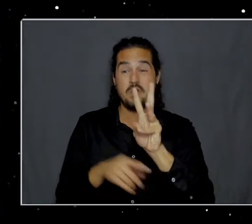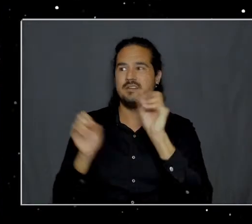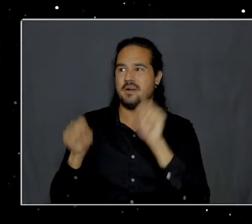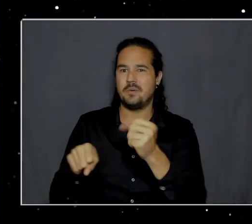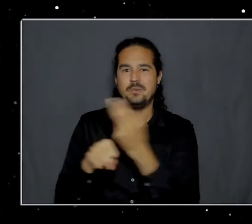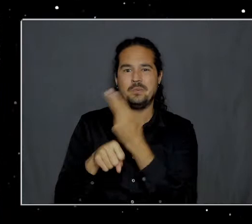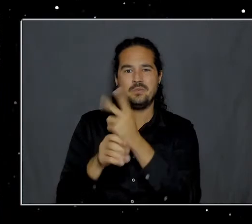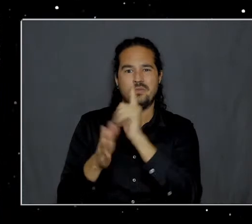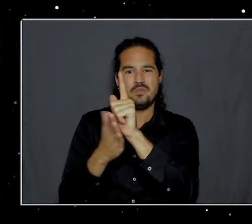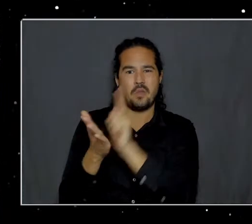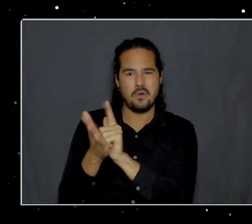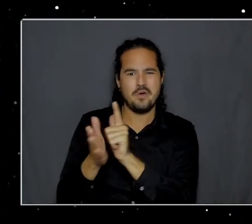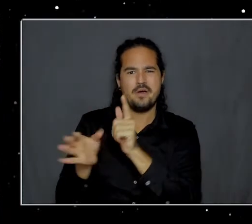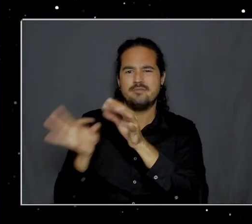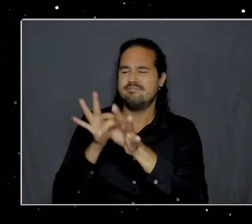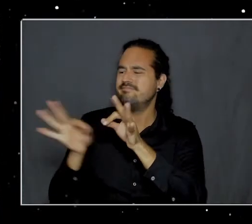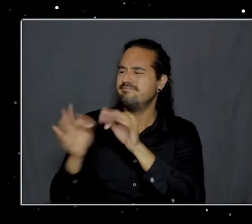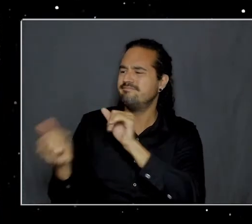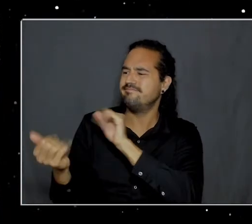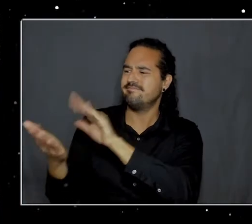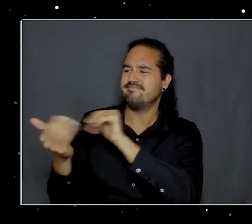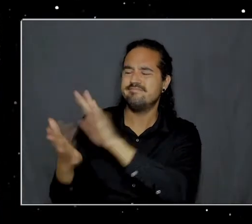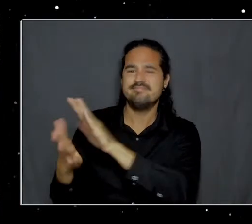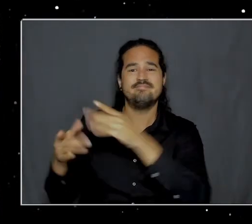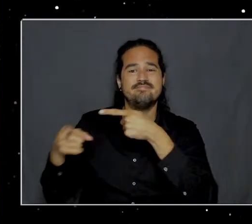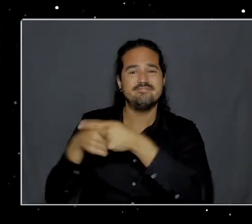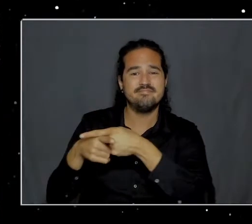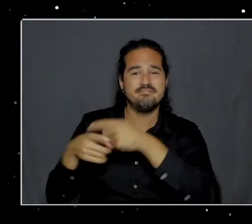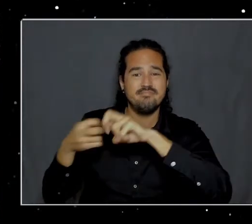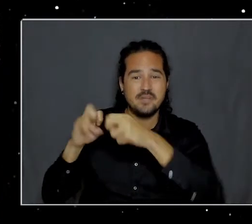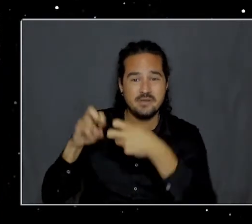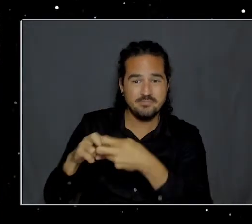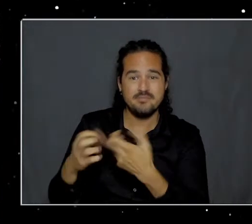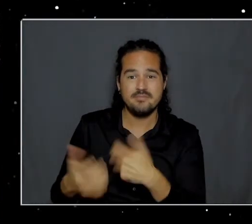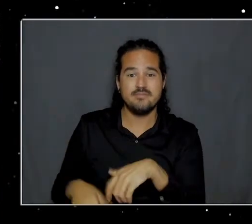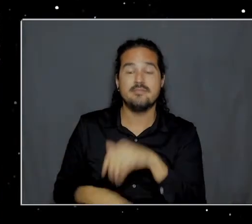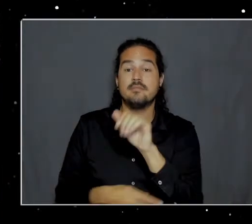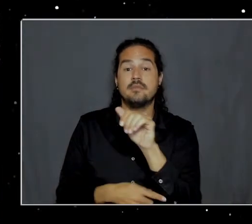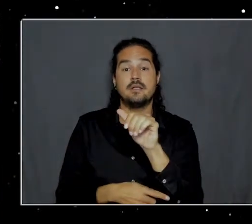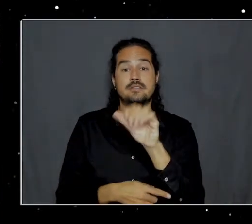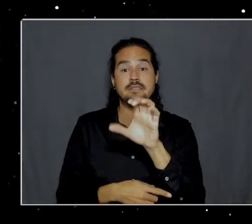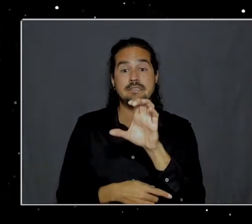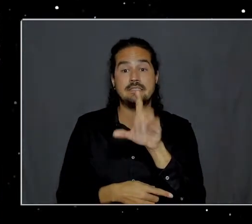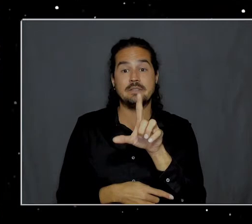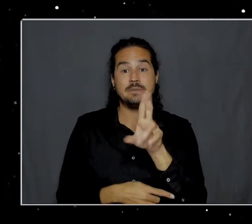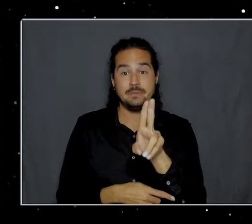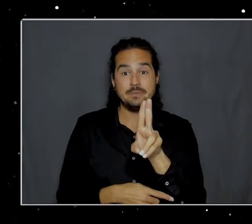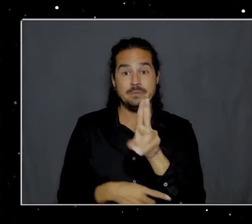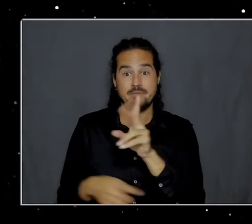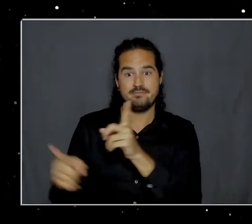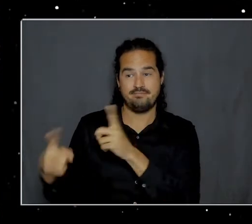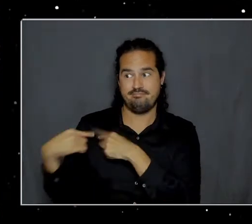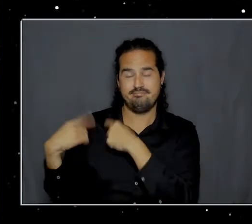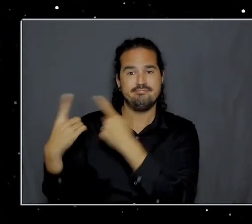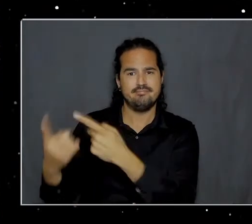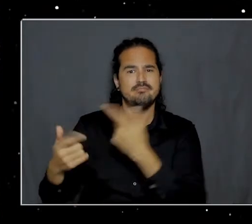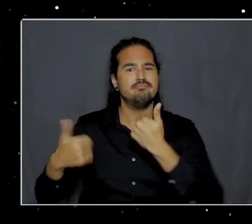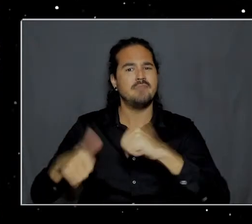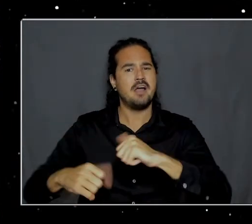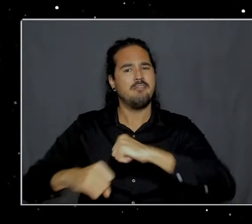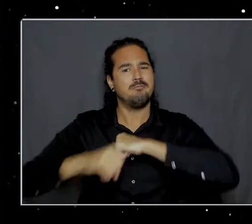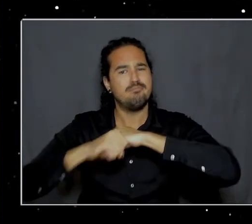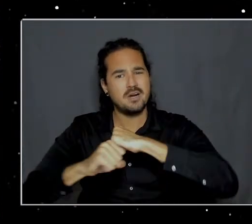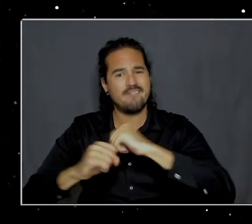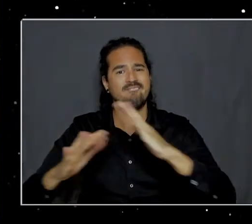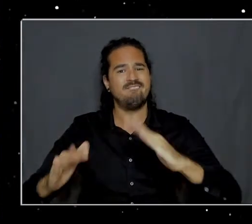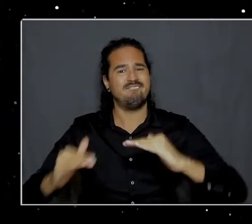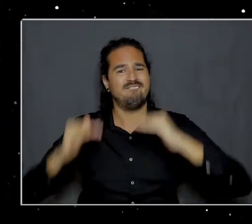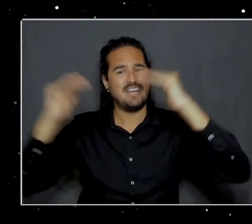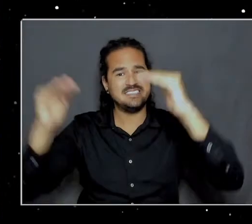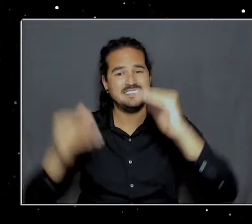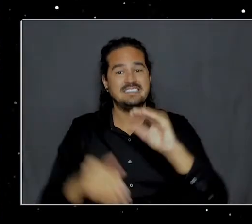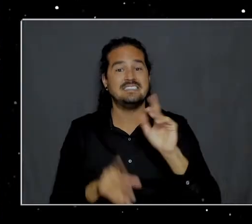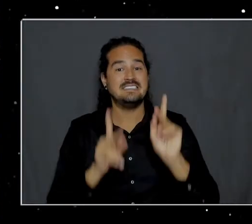RIGHT?